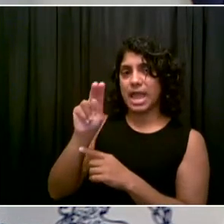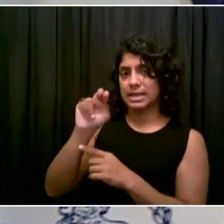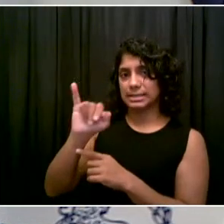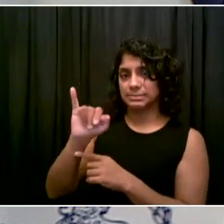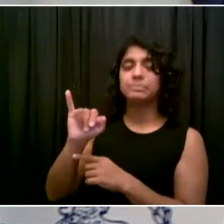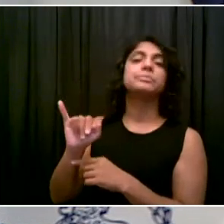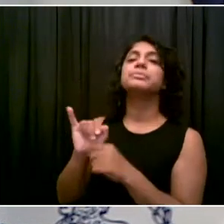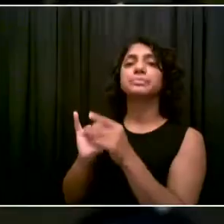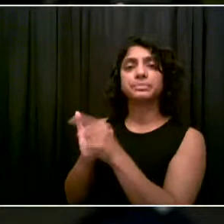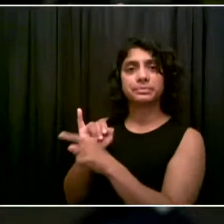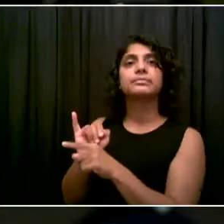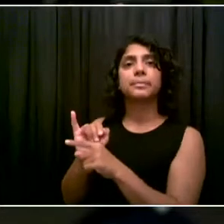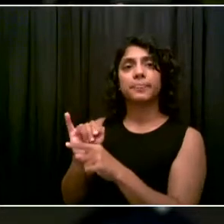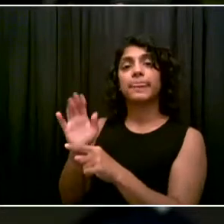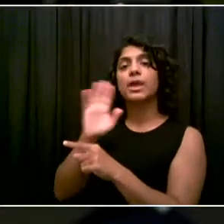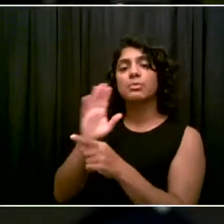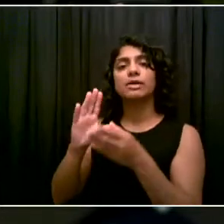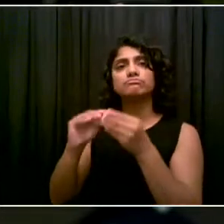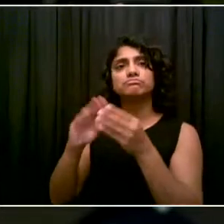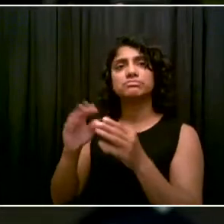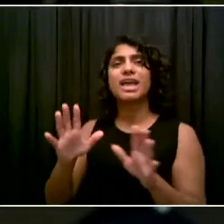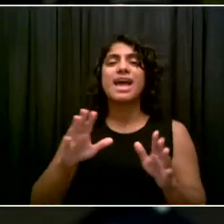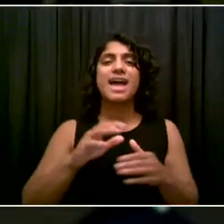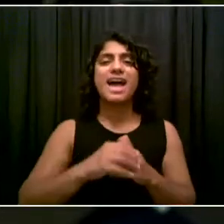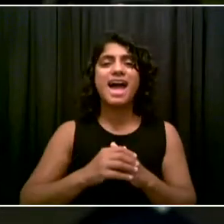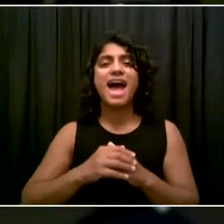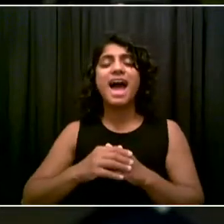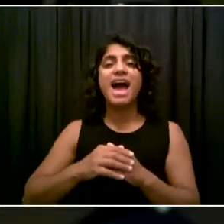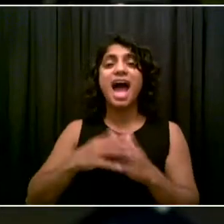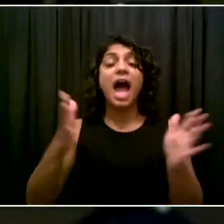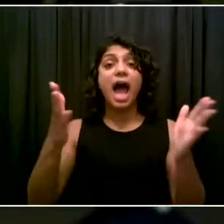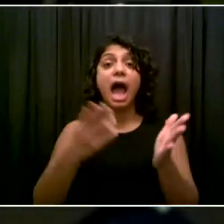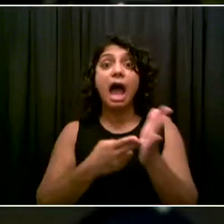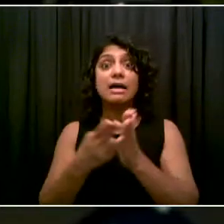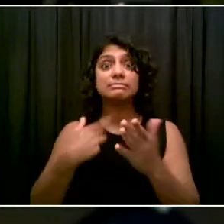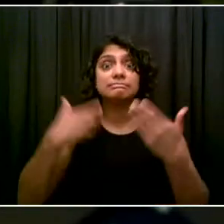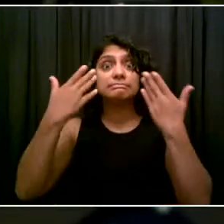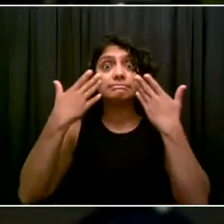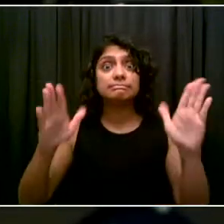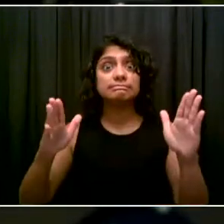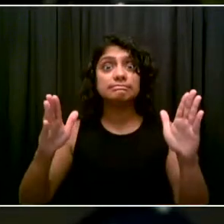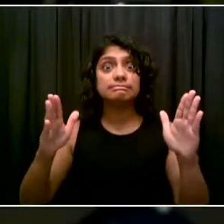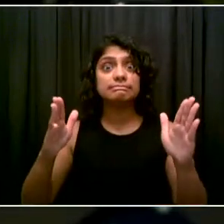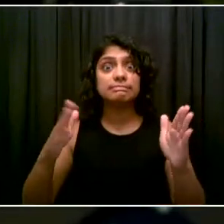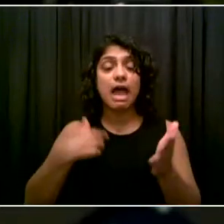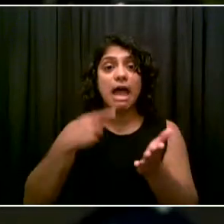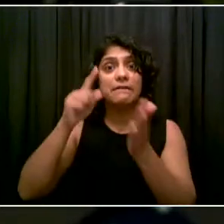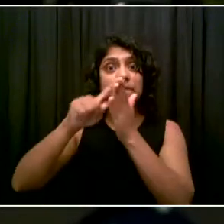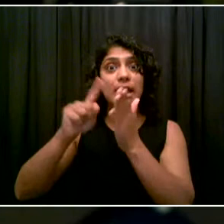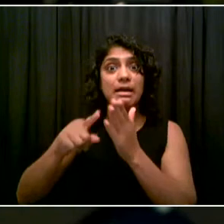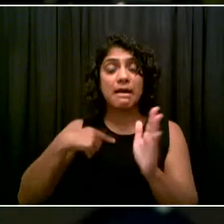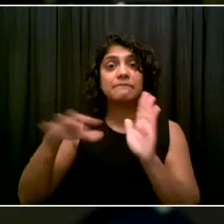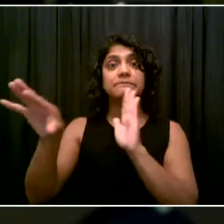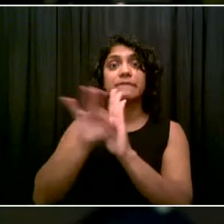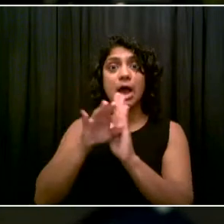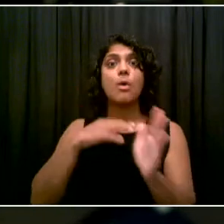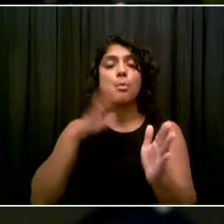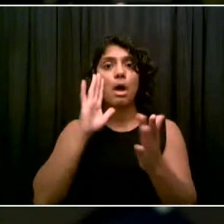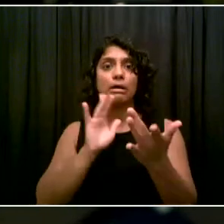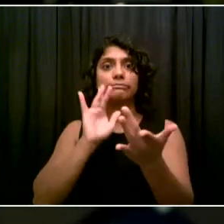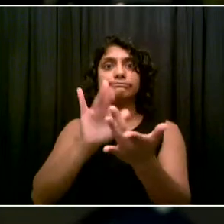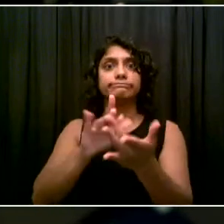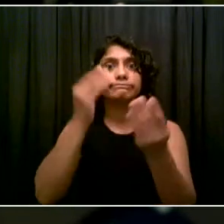O DYOU SAY?